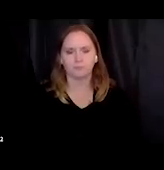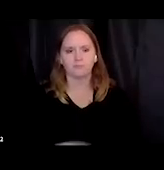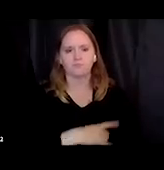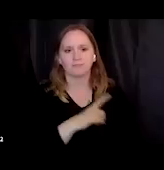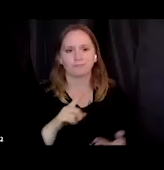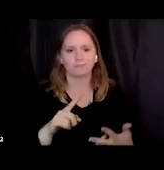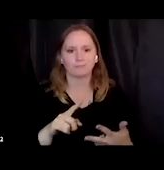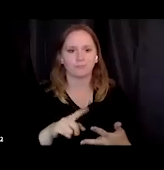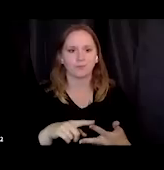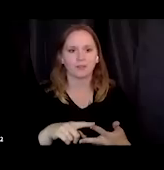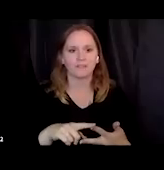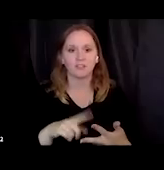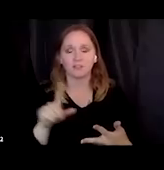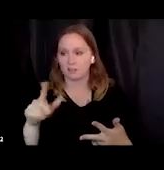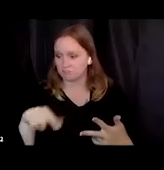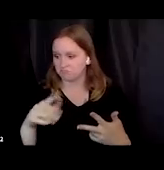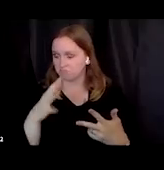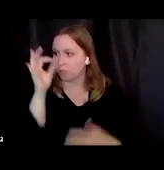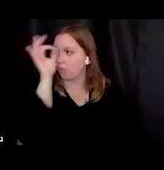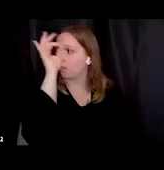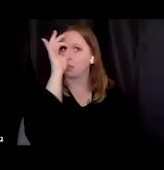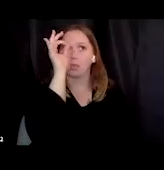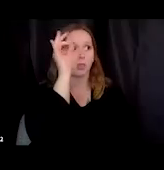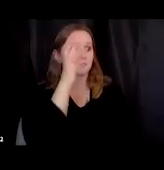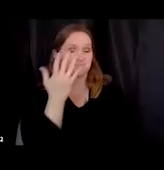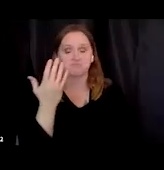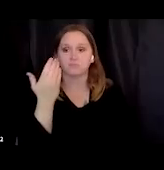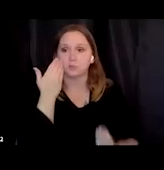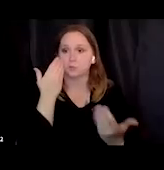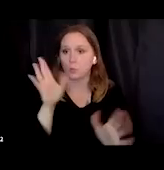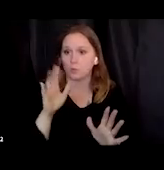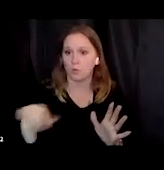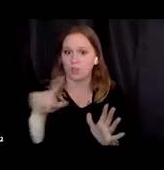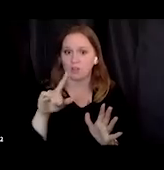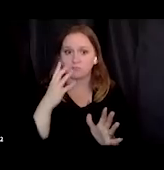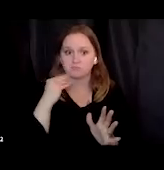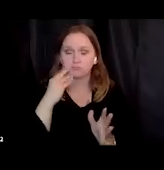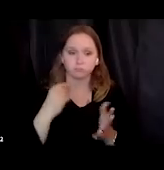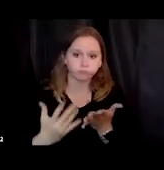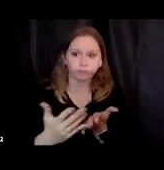or little awareness of their hoarding or they don't, they might like people to say that there is a lot of clutter